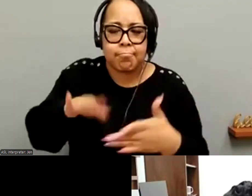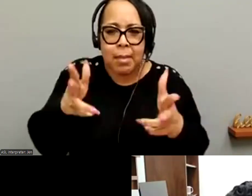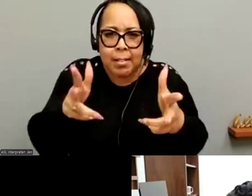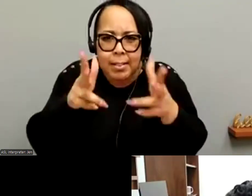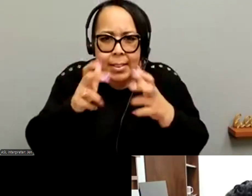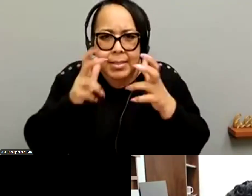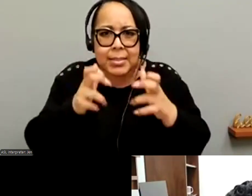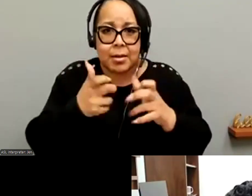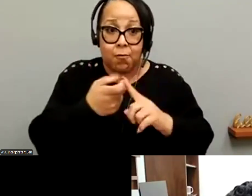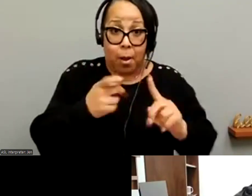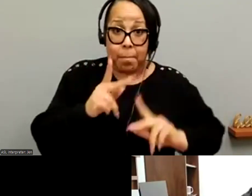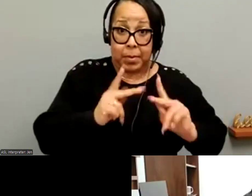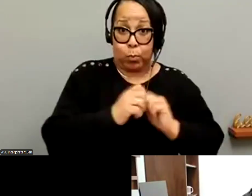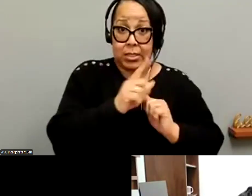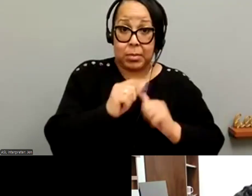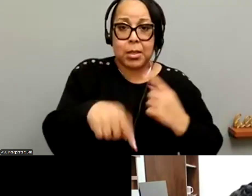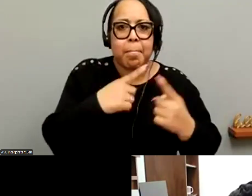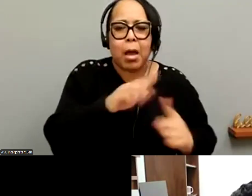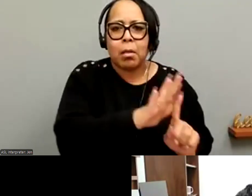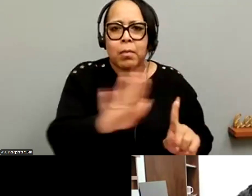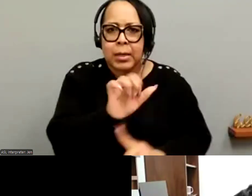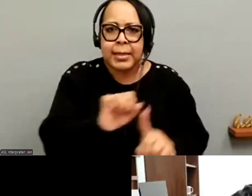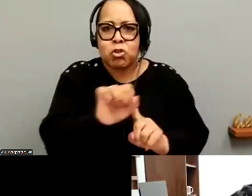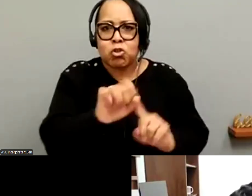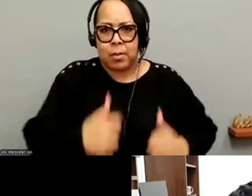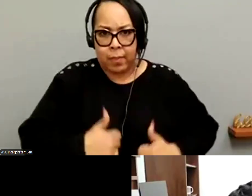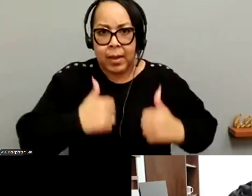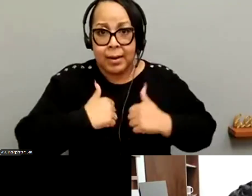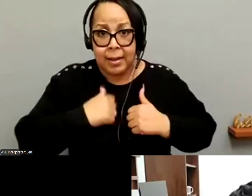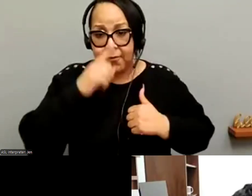13:10:04 people with disability about the 13:10:08 conditions in which they live I